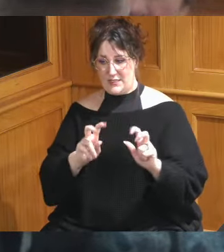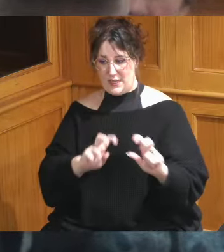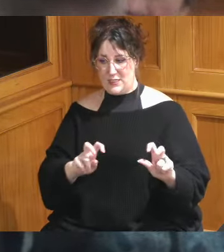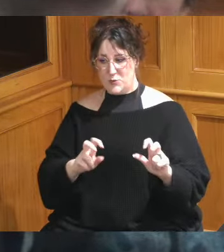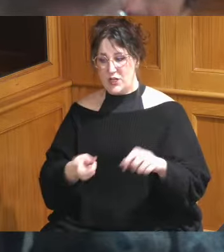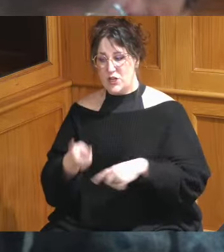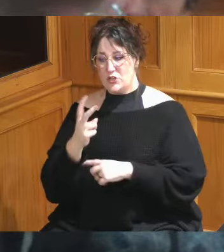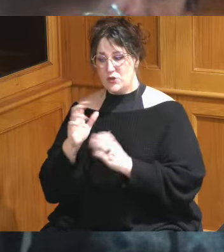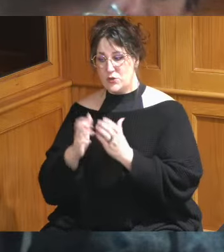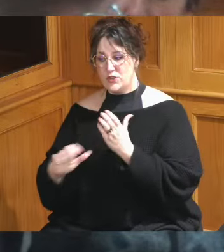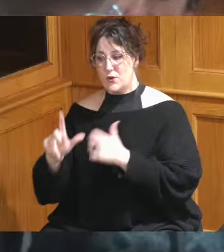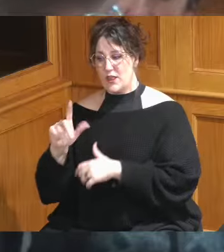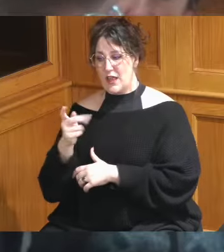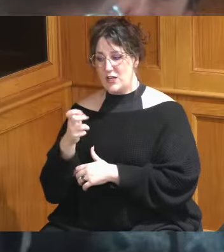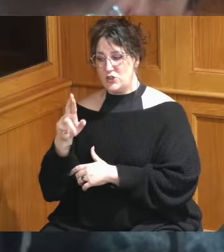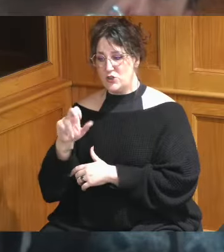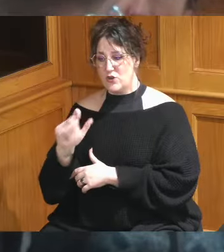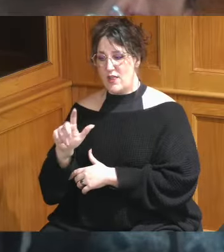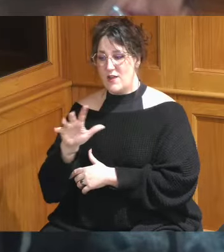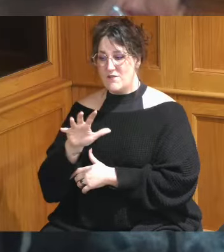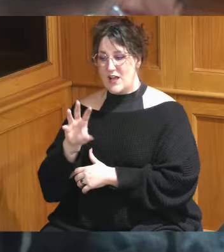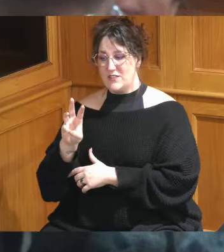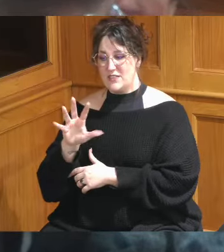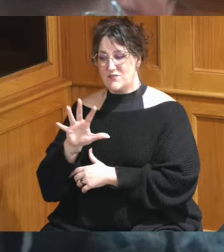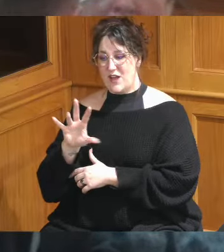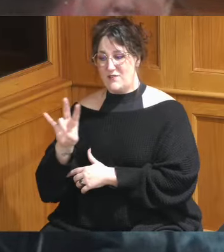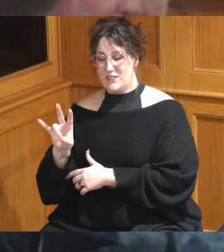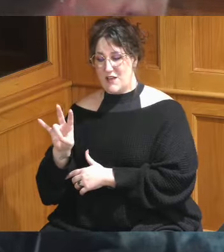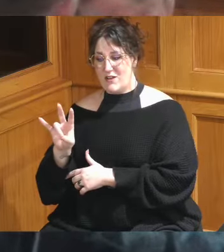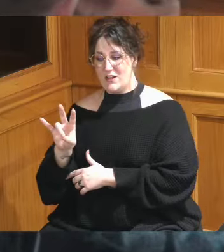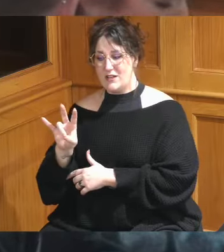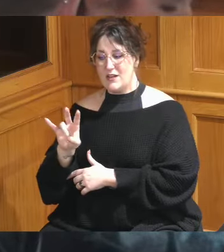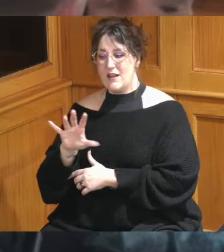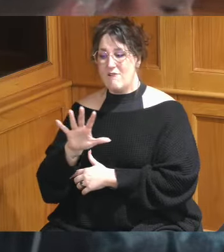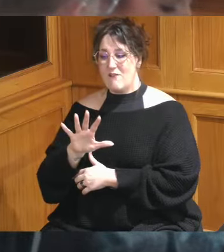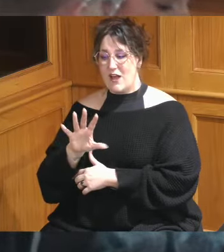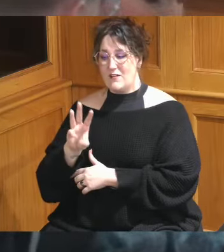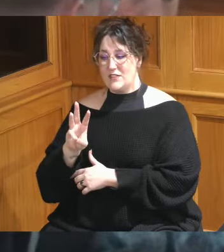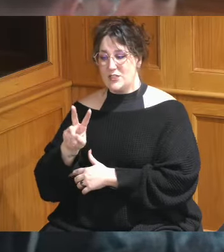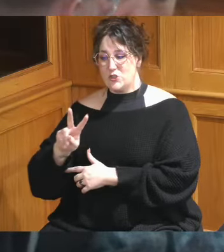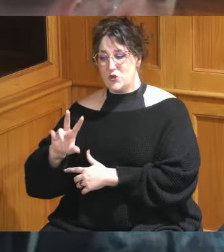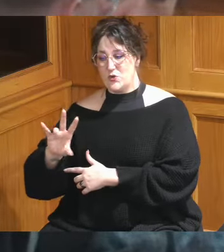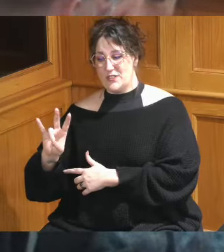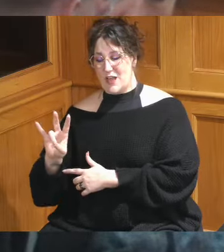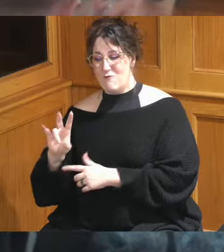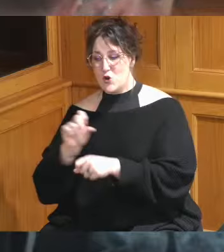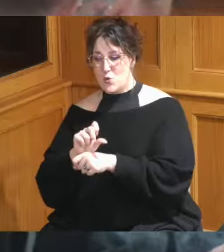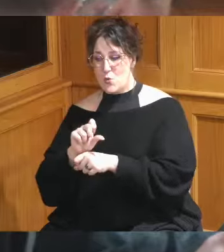projects located at 5657 and 5621 work road and a local sewer to serve two properties on Loveland